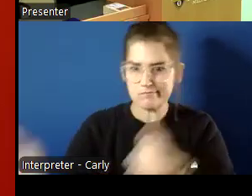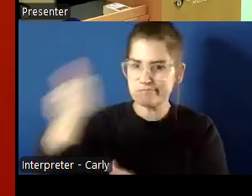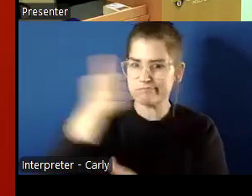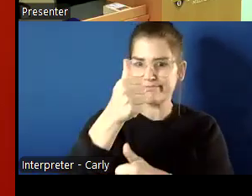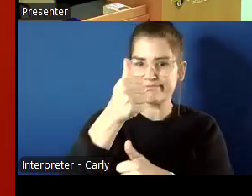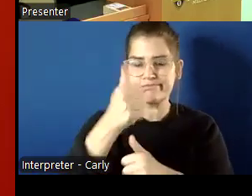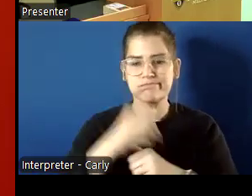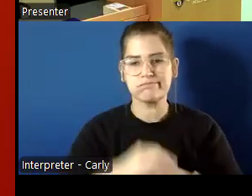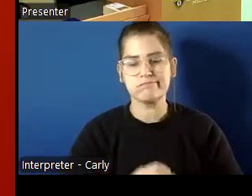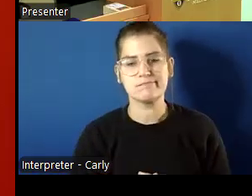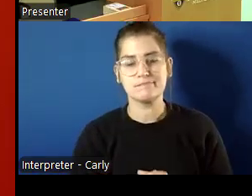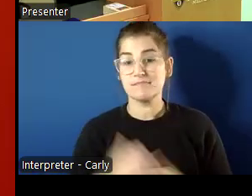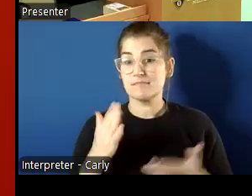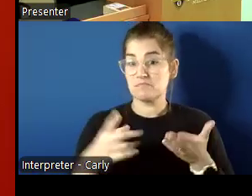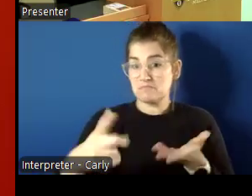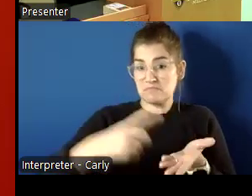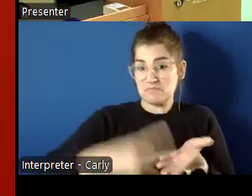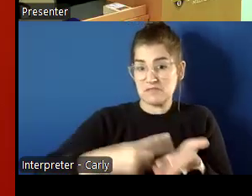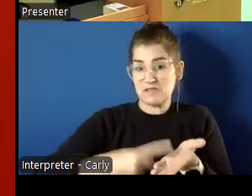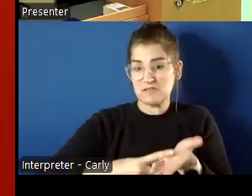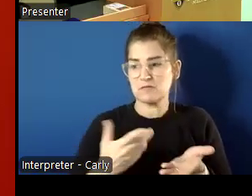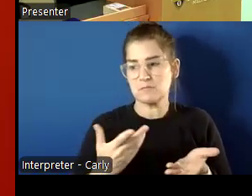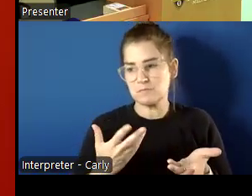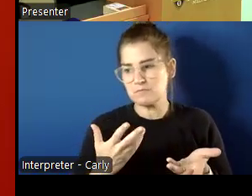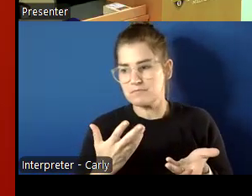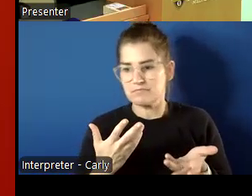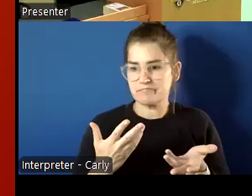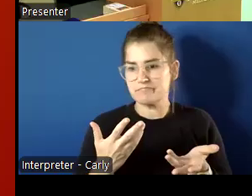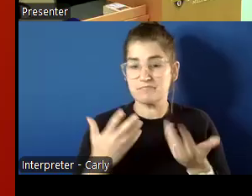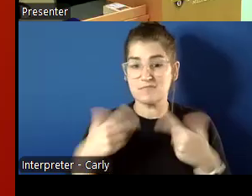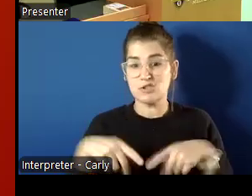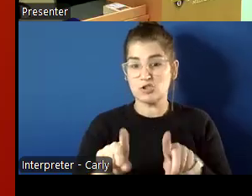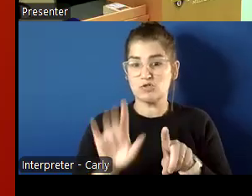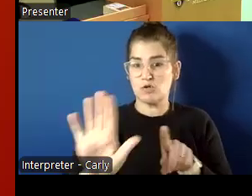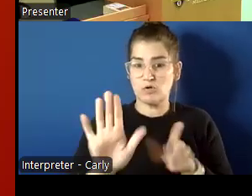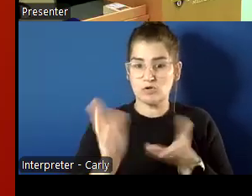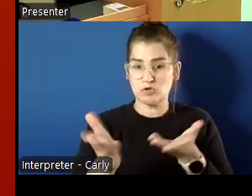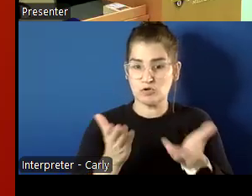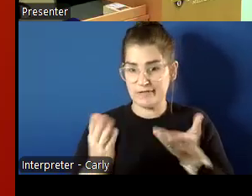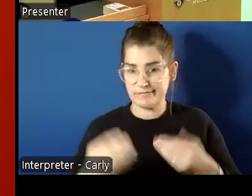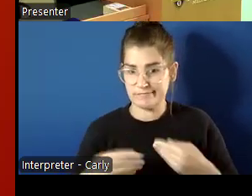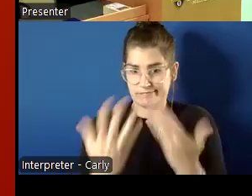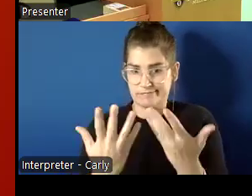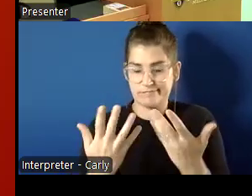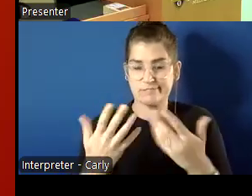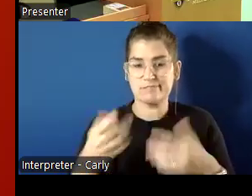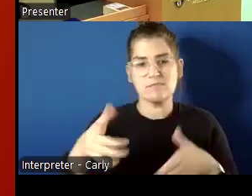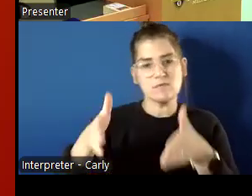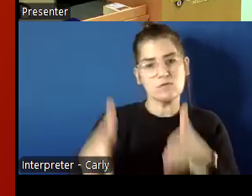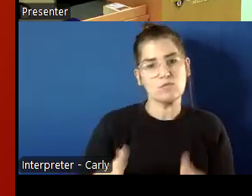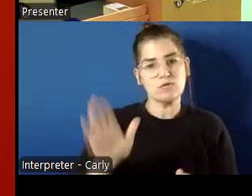you might discuss in in the in the delivery of service is a person's emotional problems